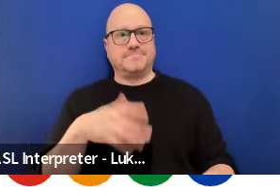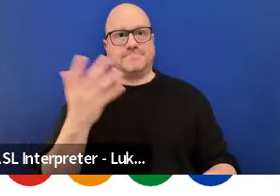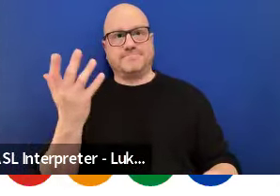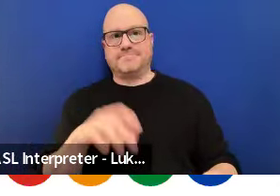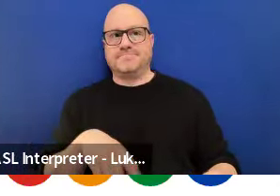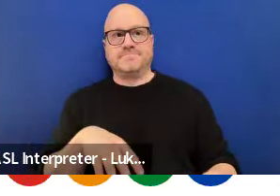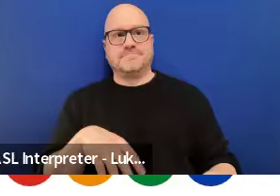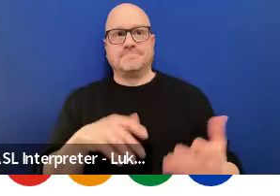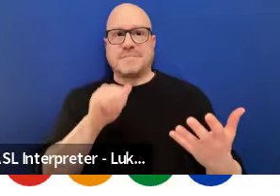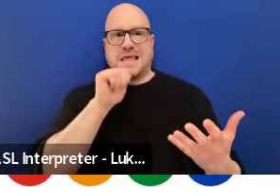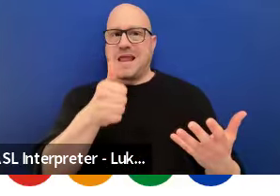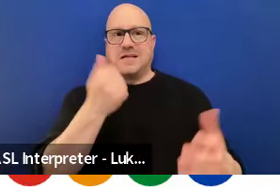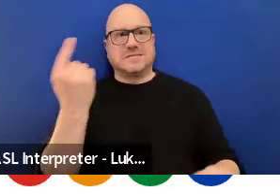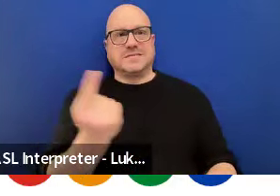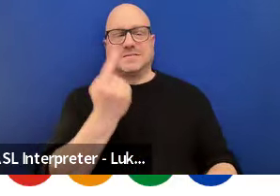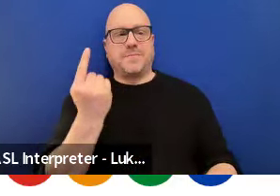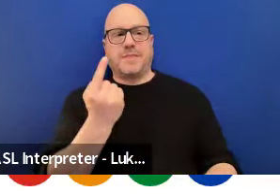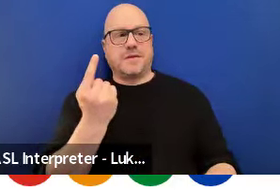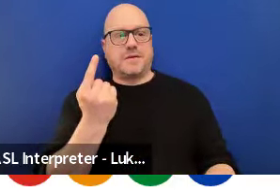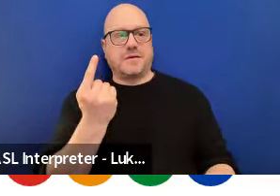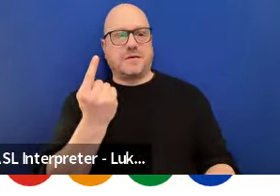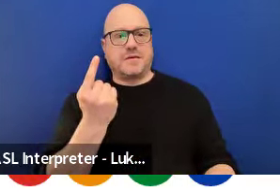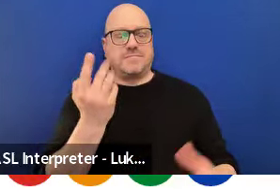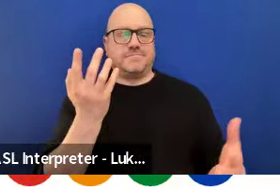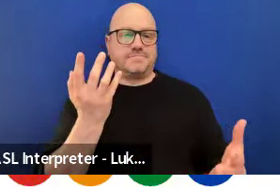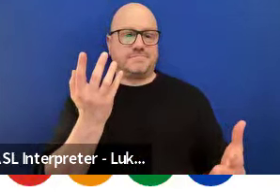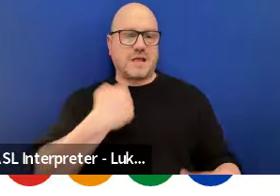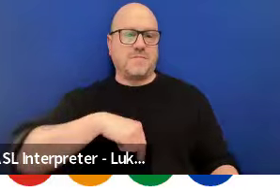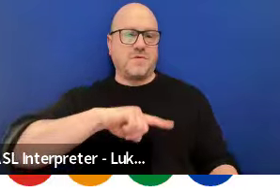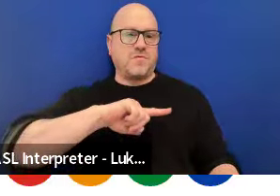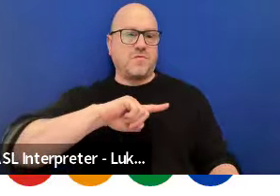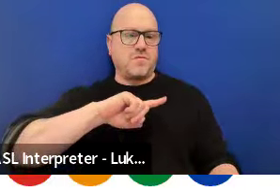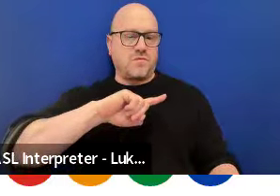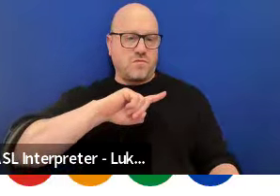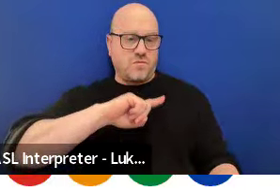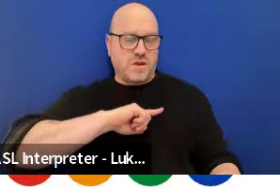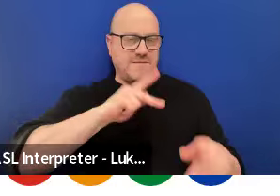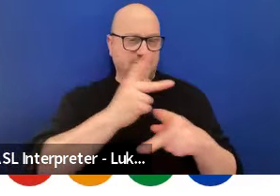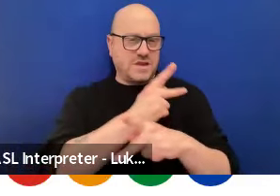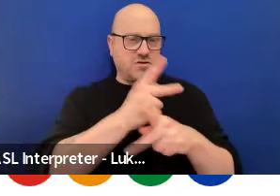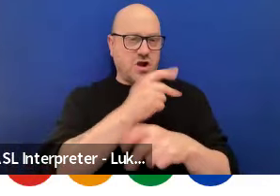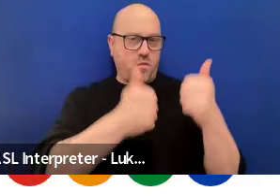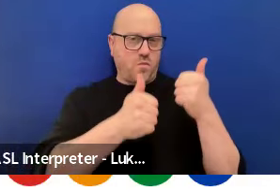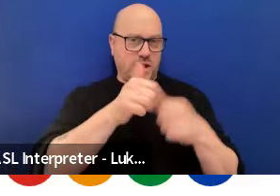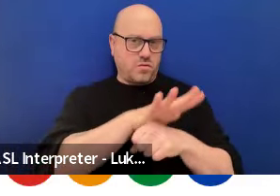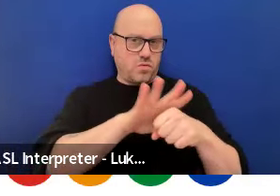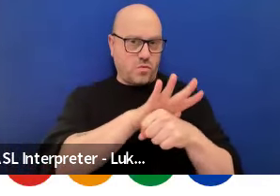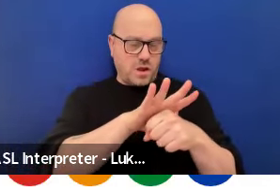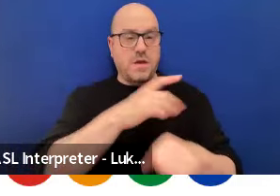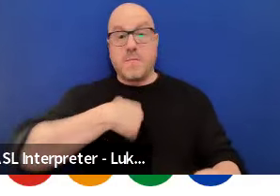ANY POINT. THAT'S THE REALITY, AT LEAST UP TO TODAY. IT IS NOT SOMETHING THAT FOR